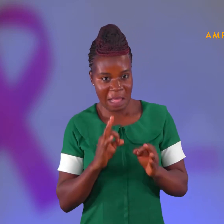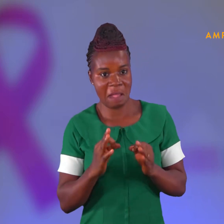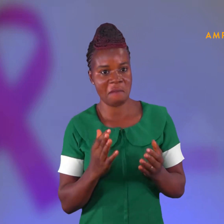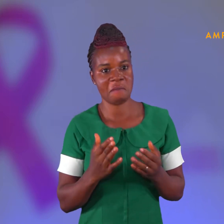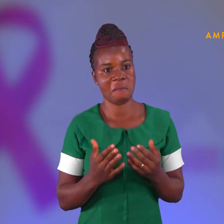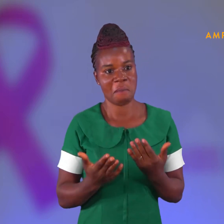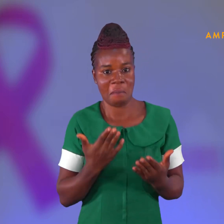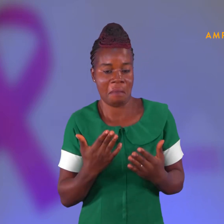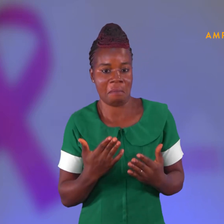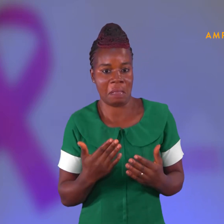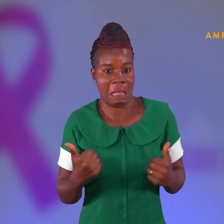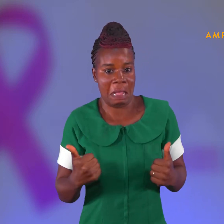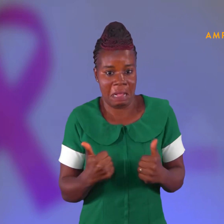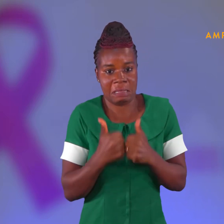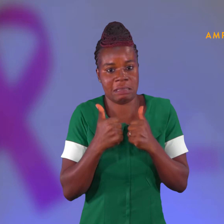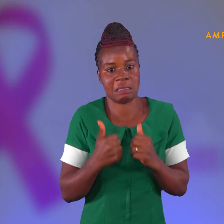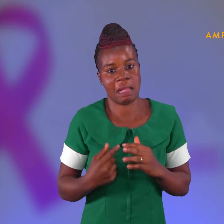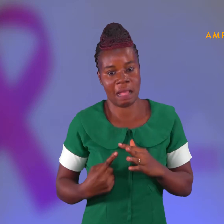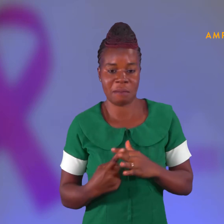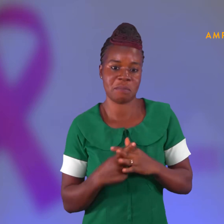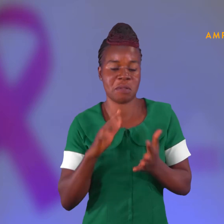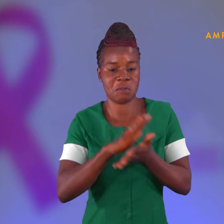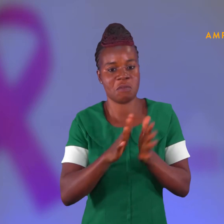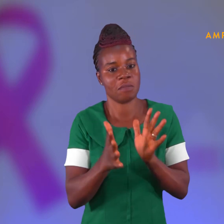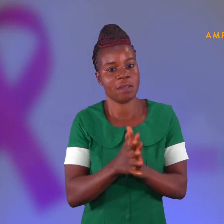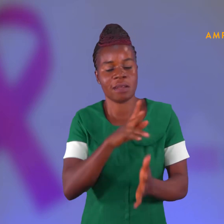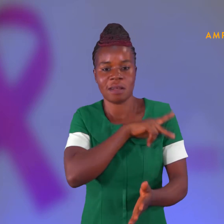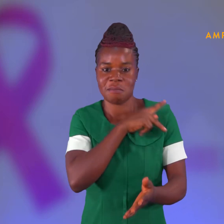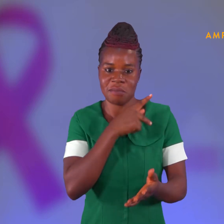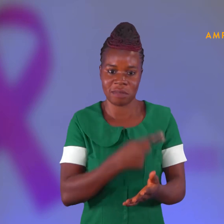If by misfortune or it happens that a young girl becomes pregnant,